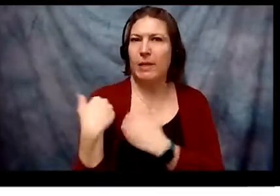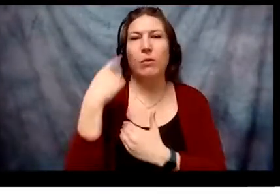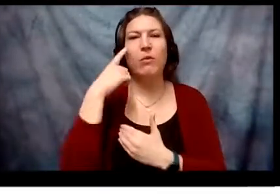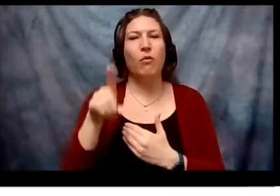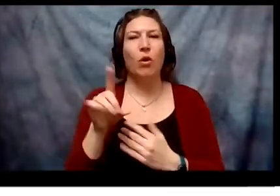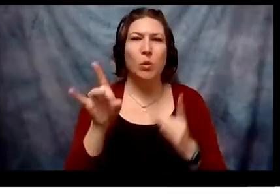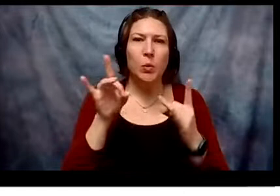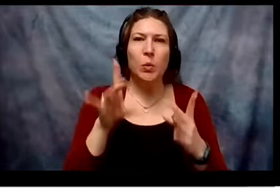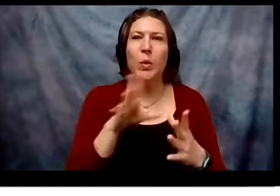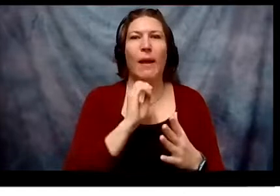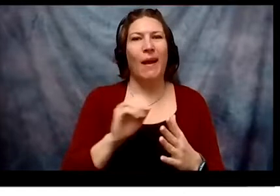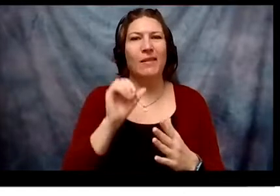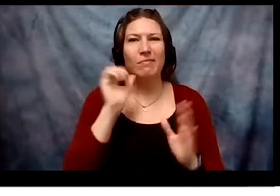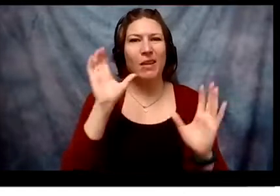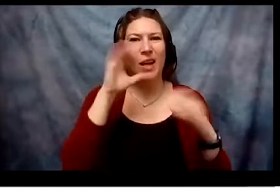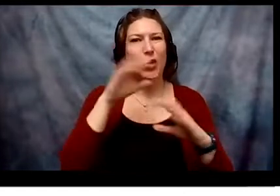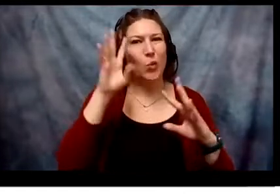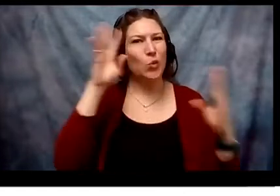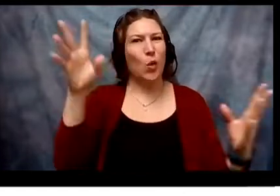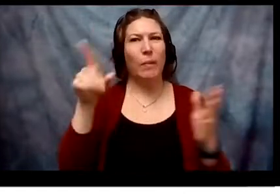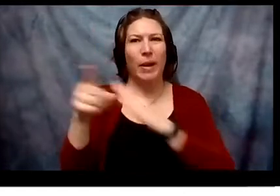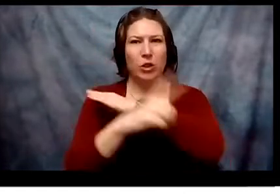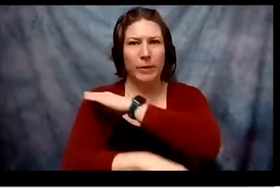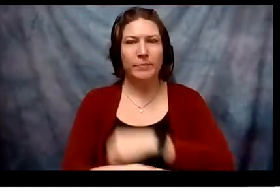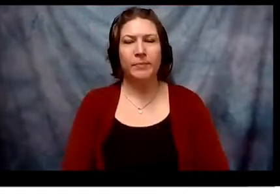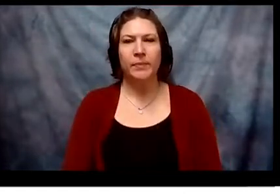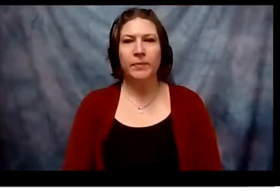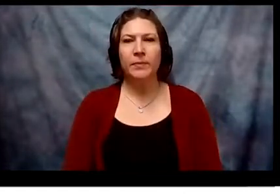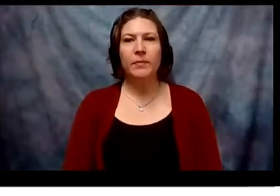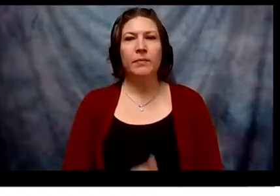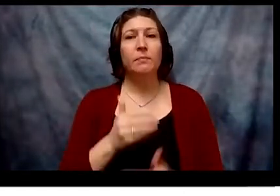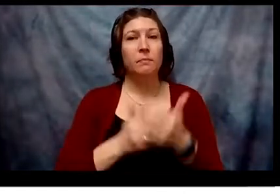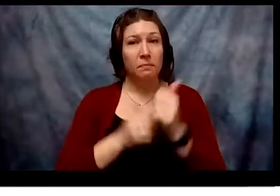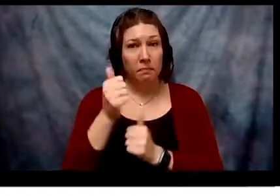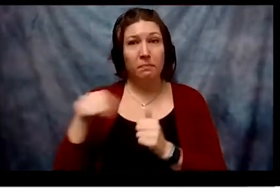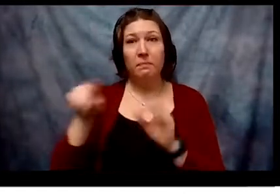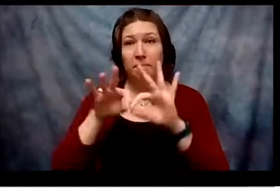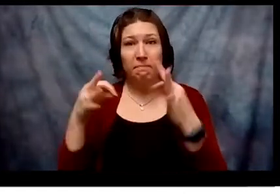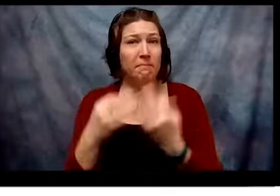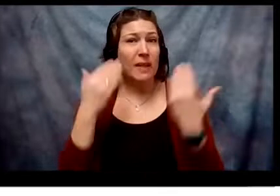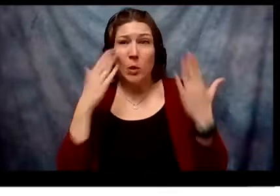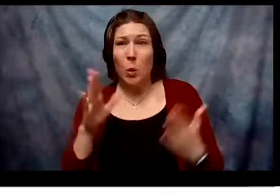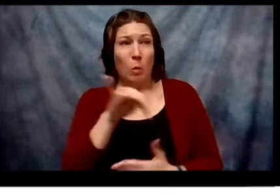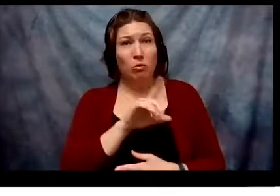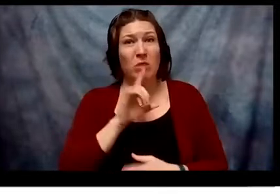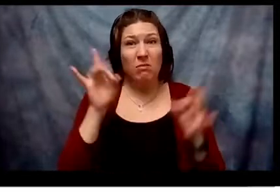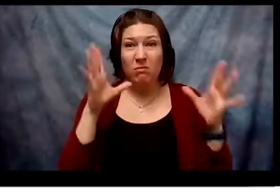and unusual punishment. Most families did not know how bad it was because